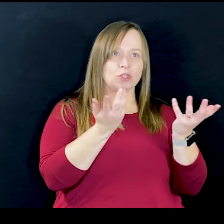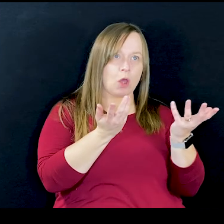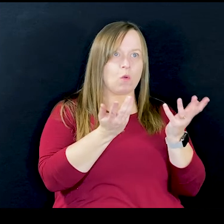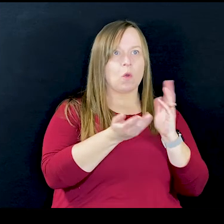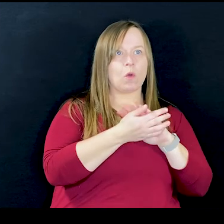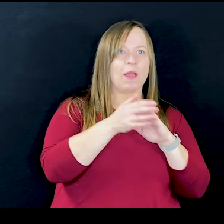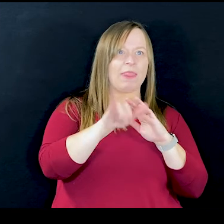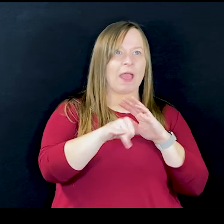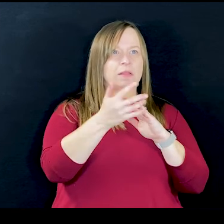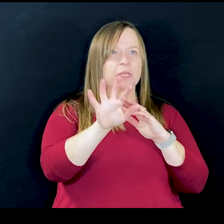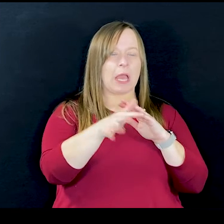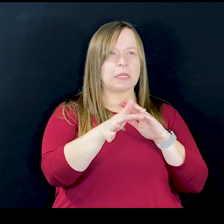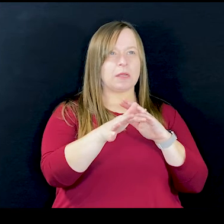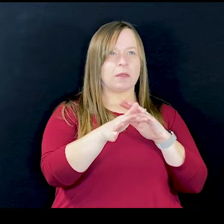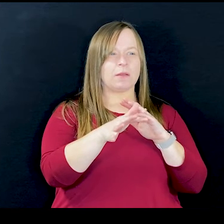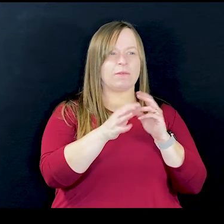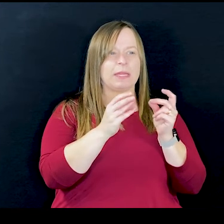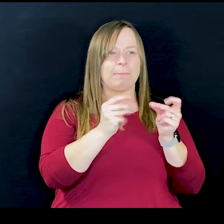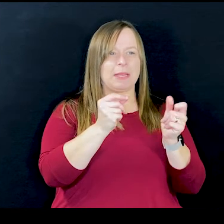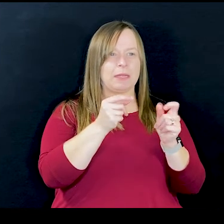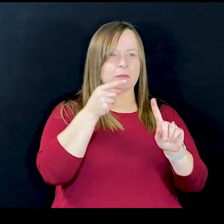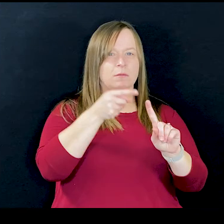So that's kind of the immediate goal.